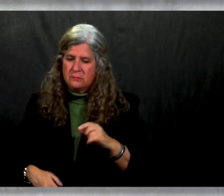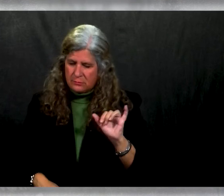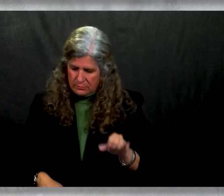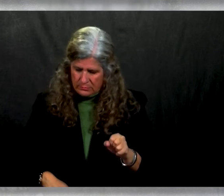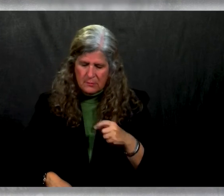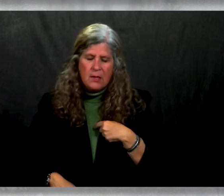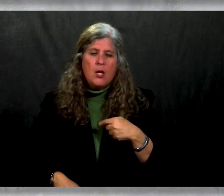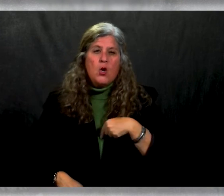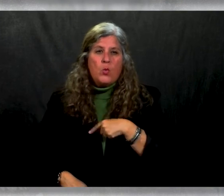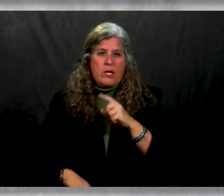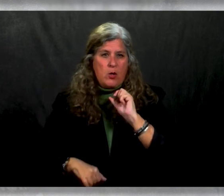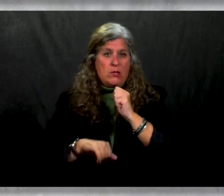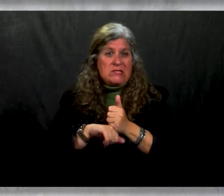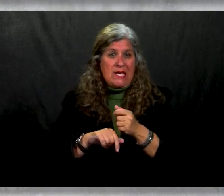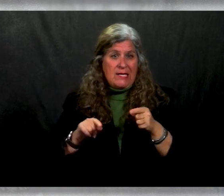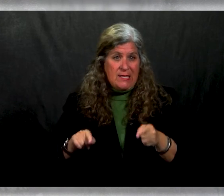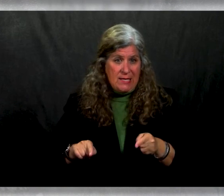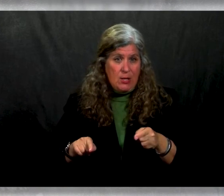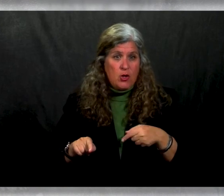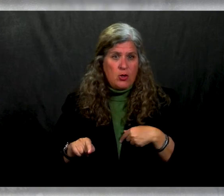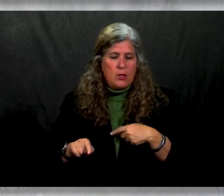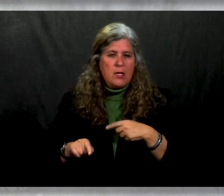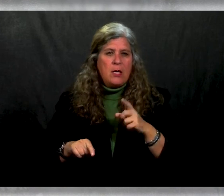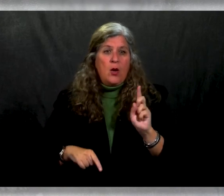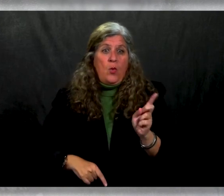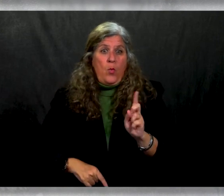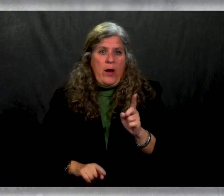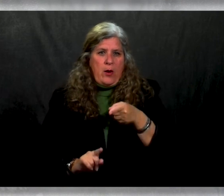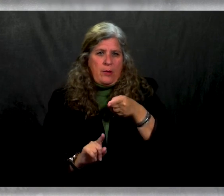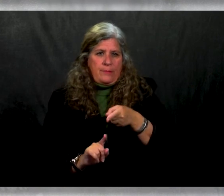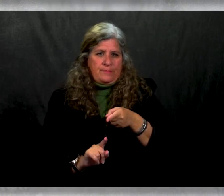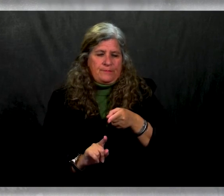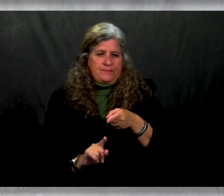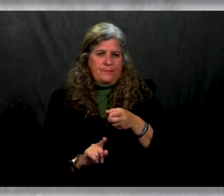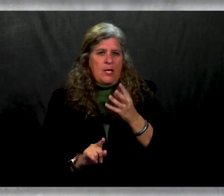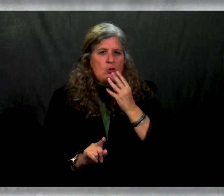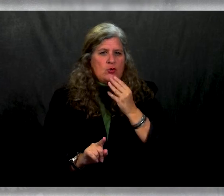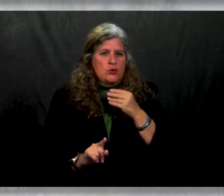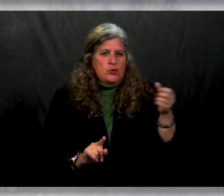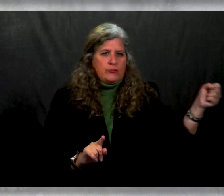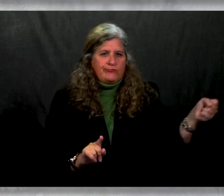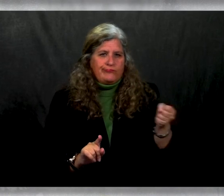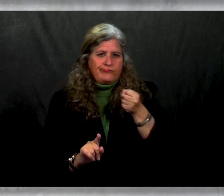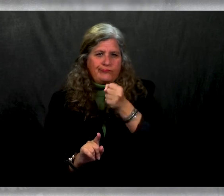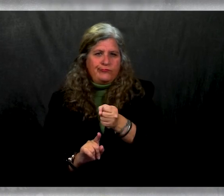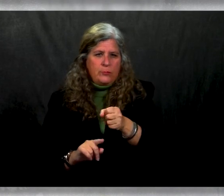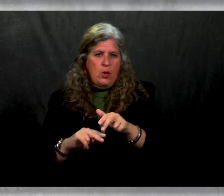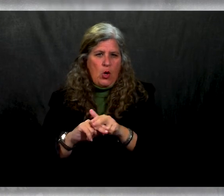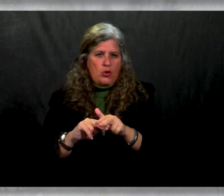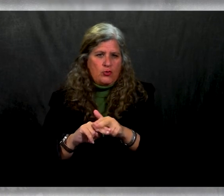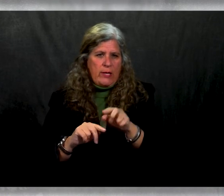which was the point of deep embarkation for Jews being sent from Warsaw to Treblinka.